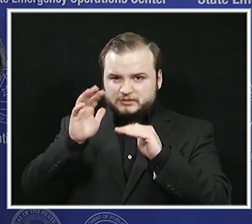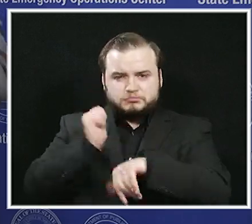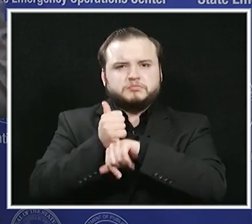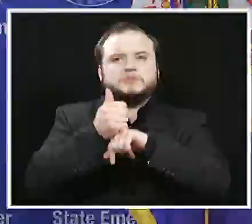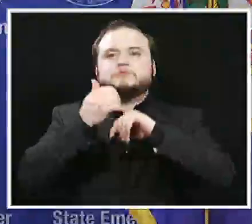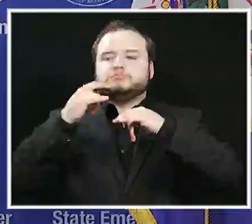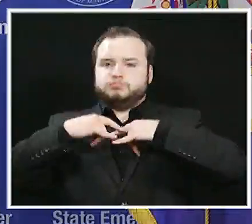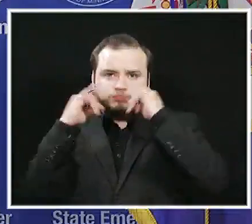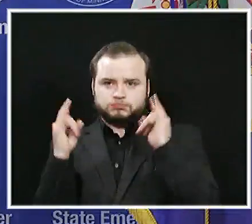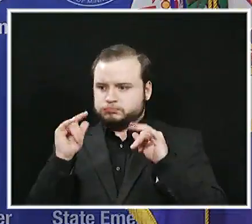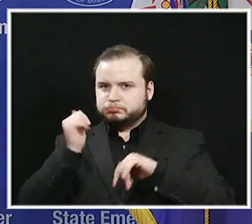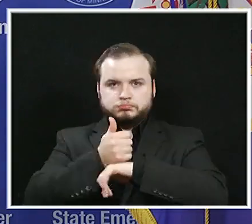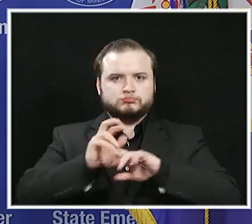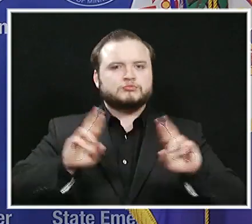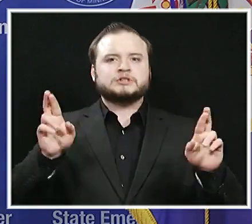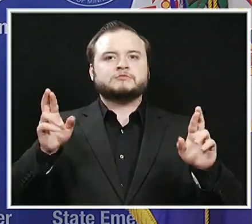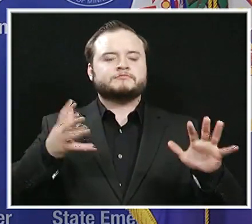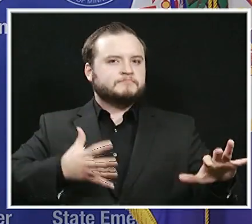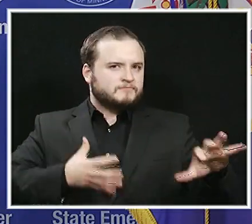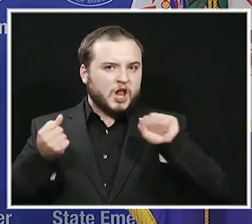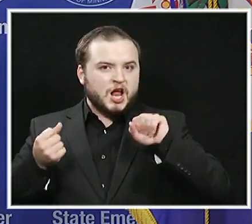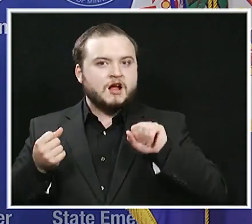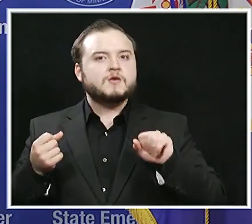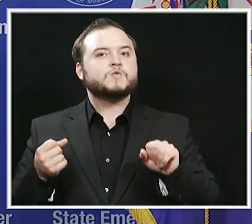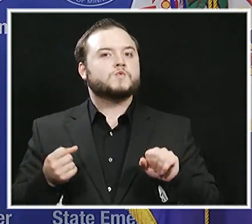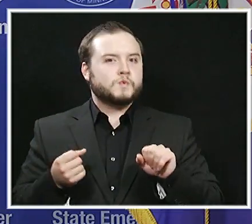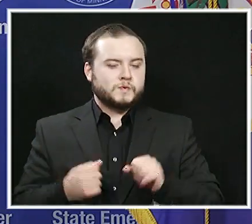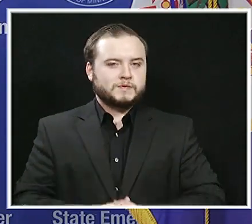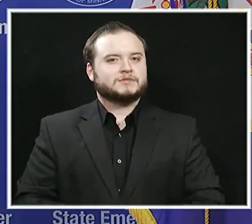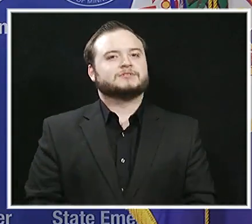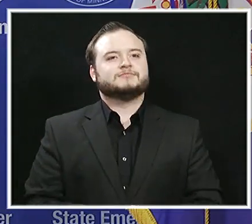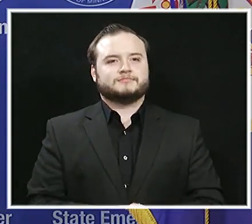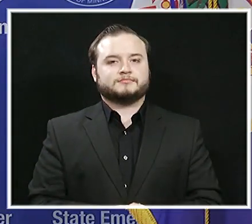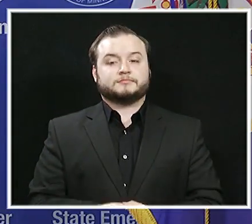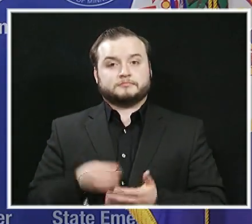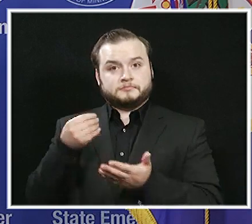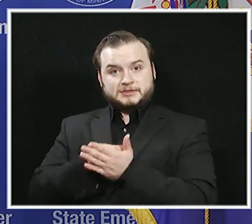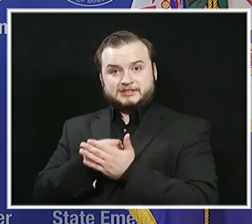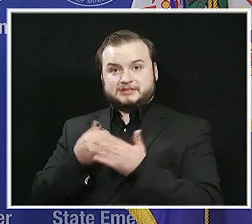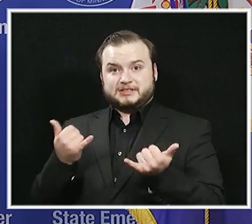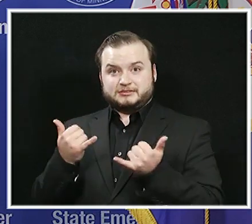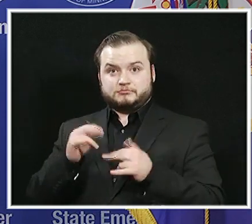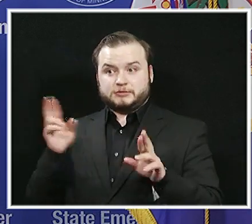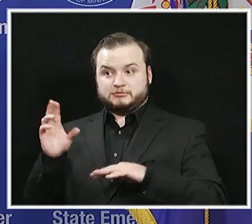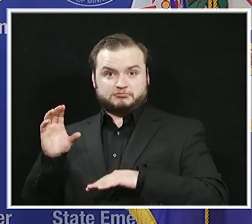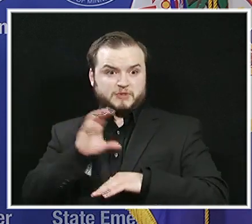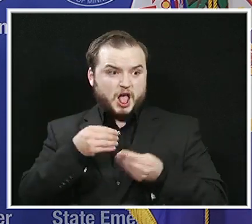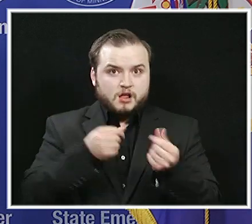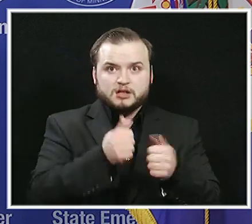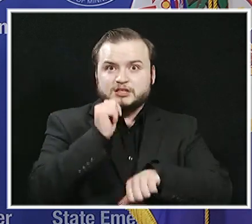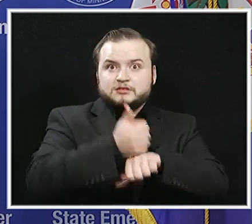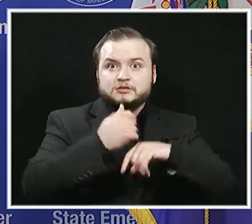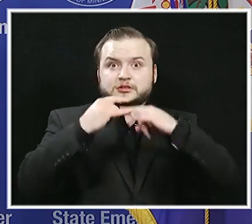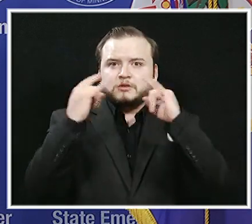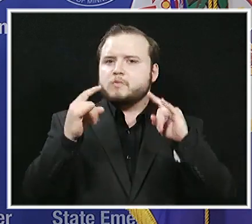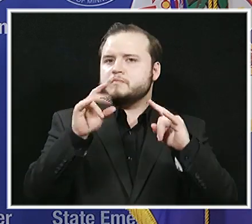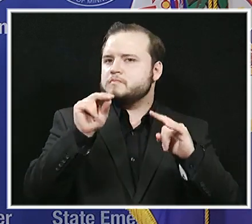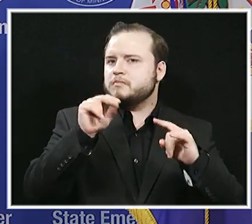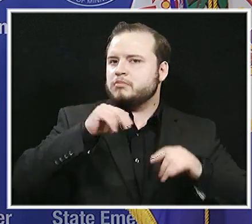Joe, correct me on this, is it six other sites or sex? ≫ Seven ≫ Seven, we don't think at this point in time that what we're